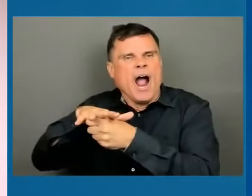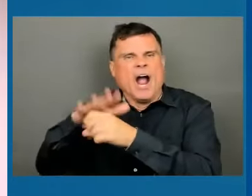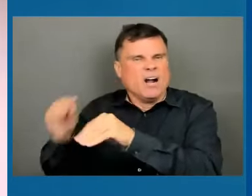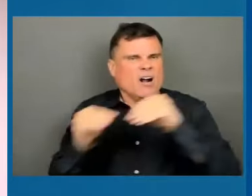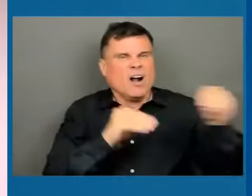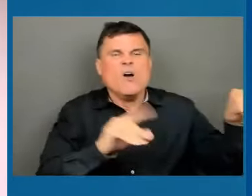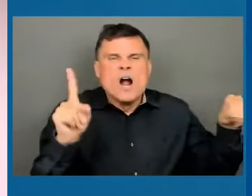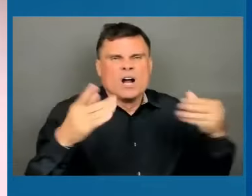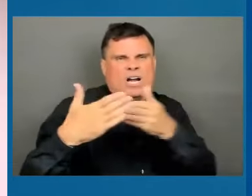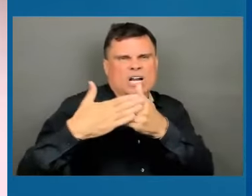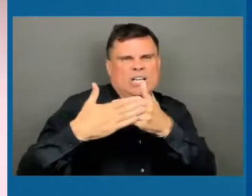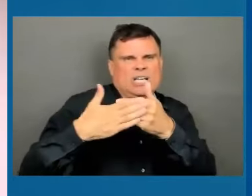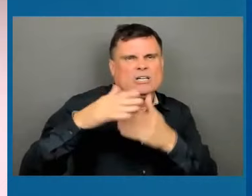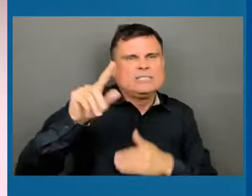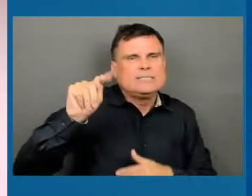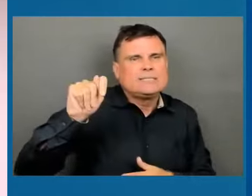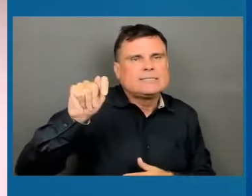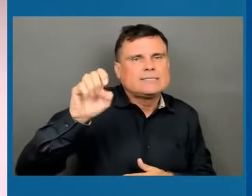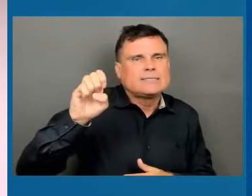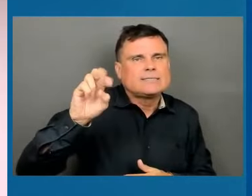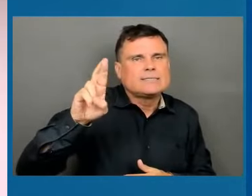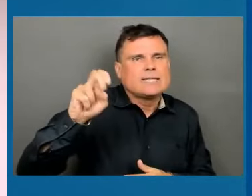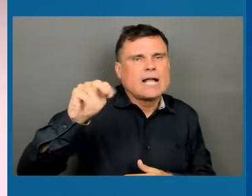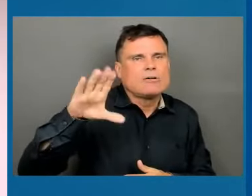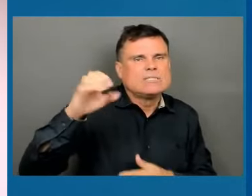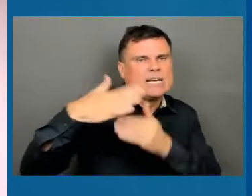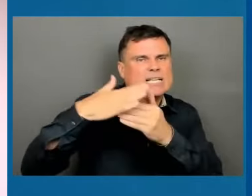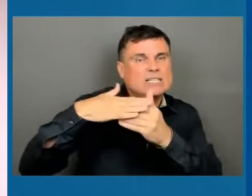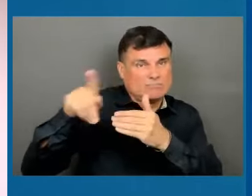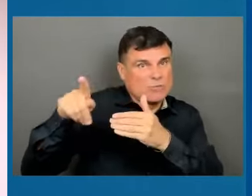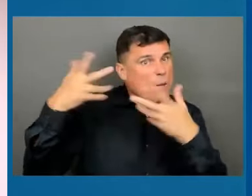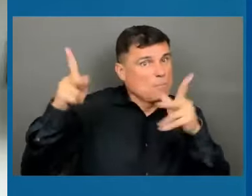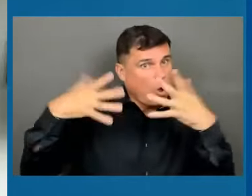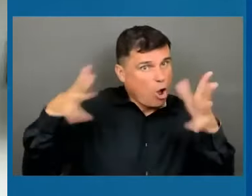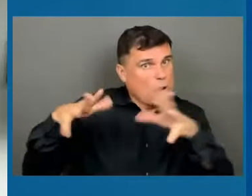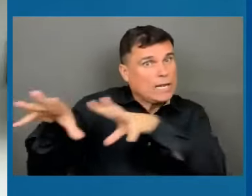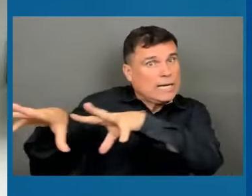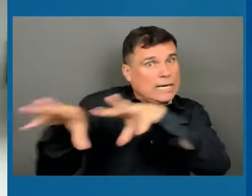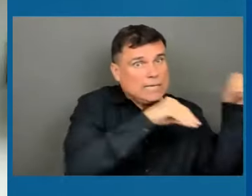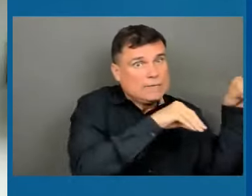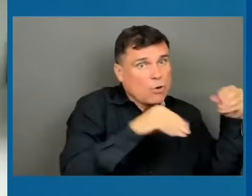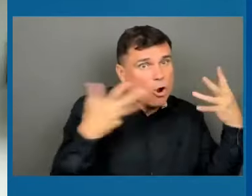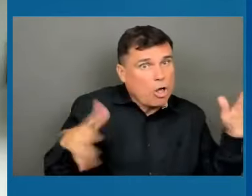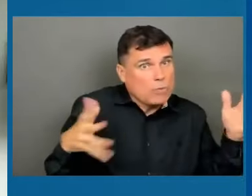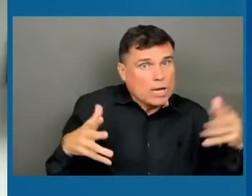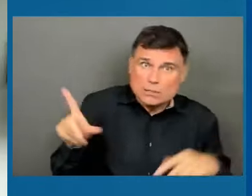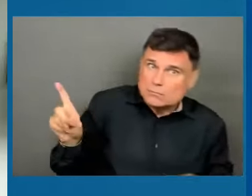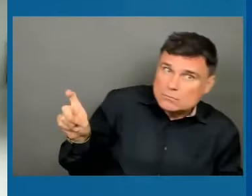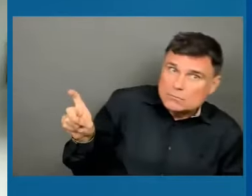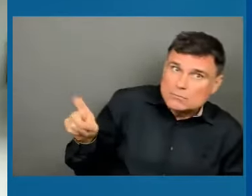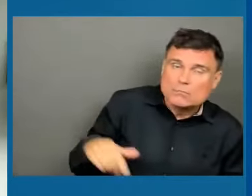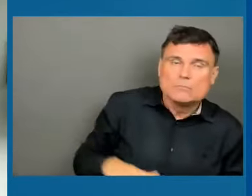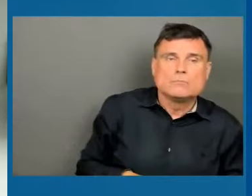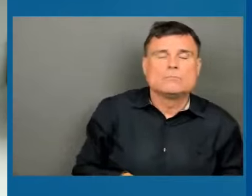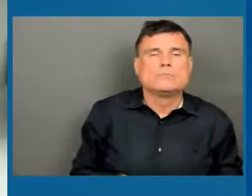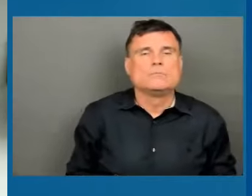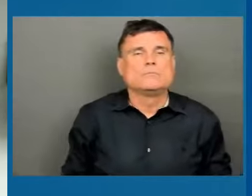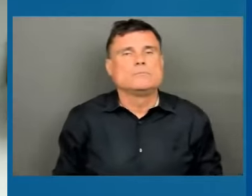this point? Yeah. Peter from emergency